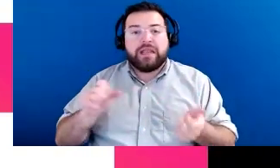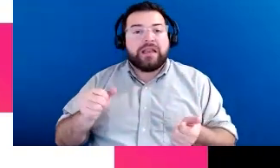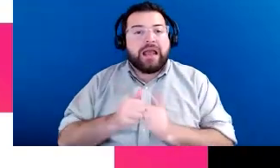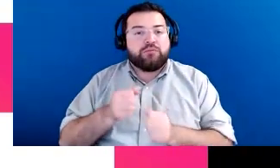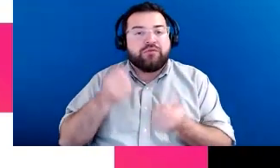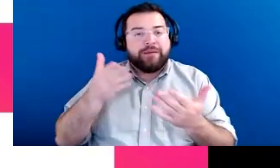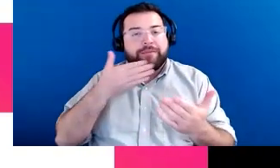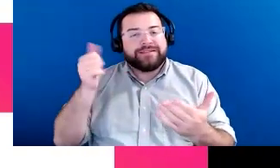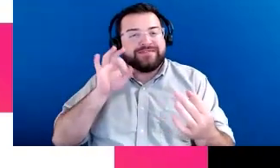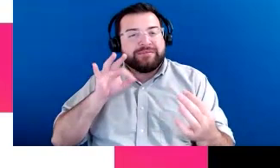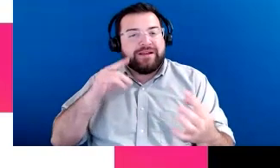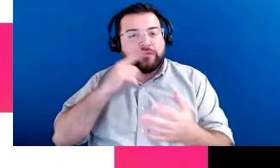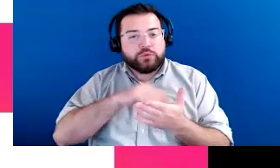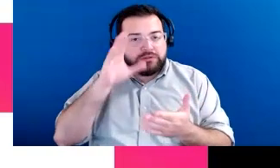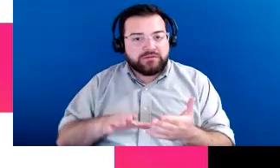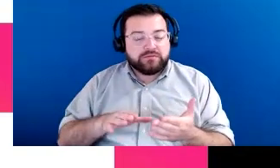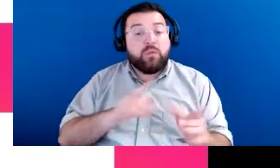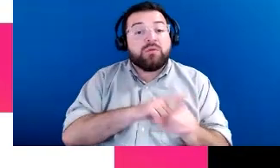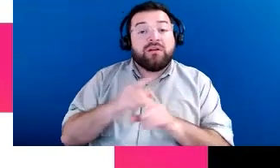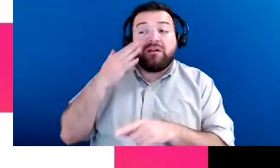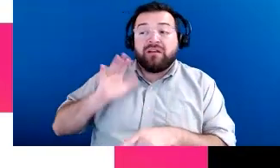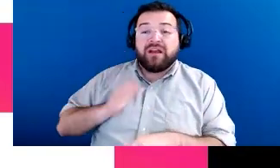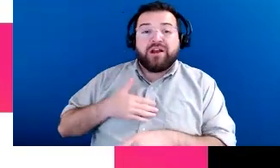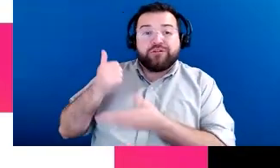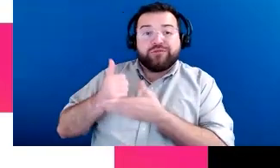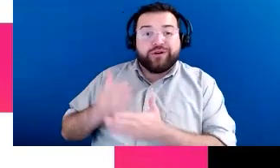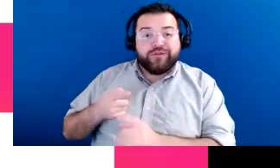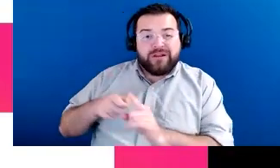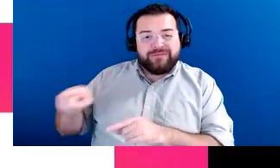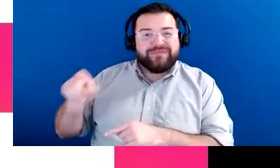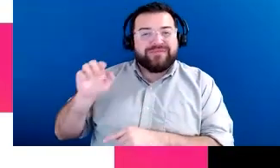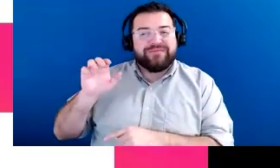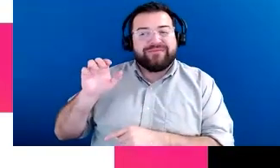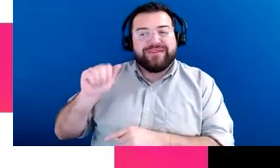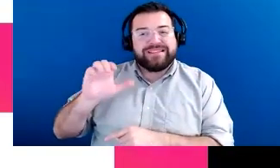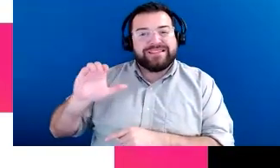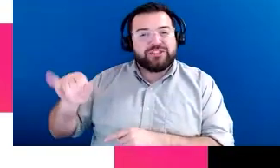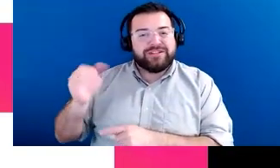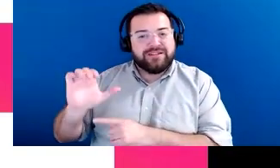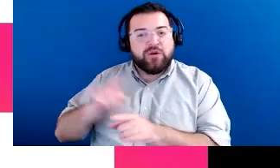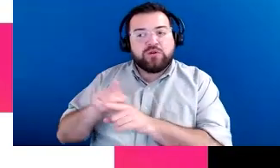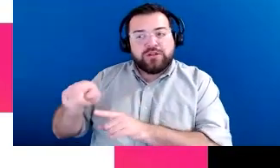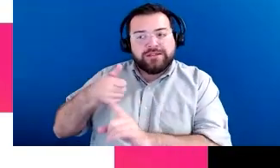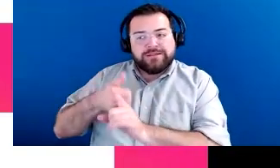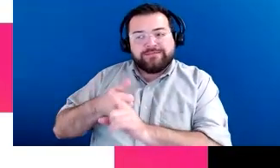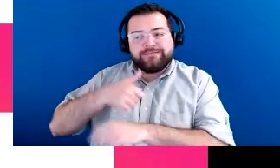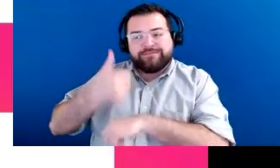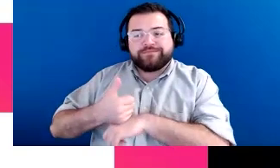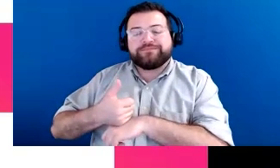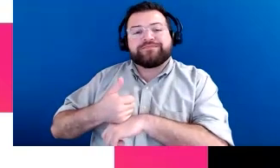Additionally, our accreditor, ACCJC also created a quality continuum rubric for distance education.